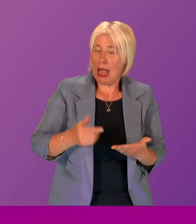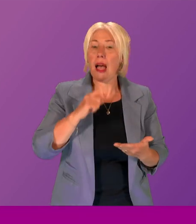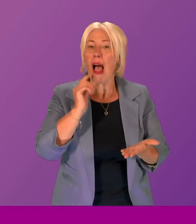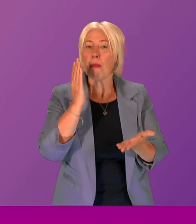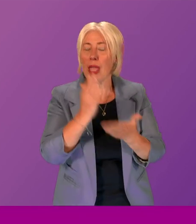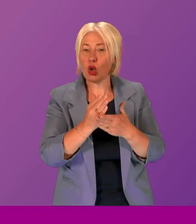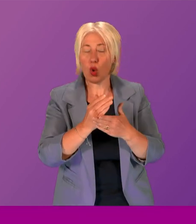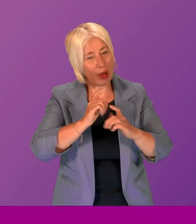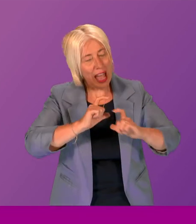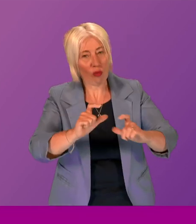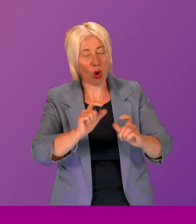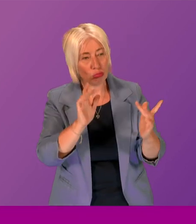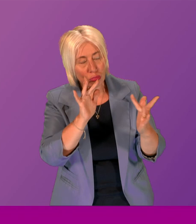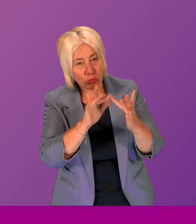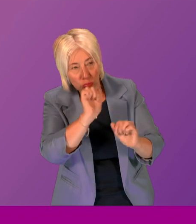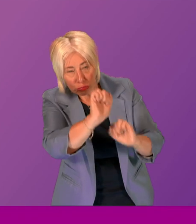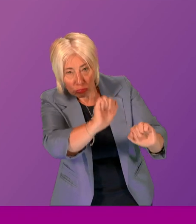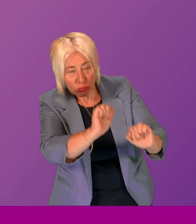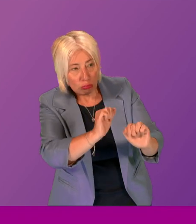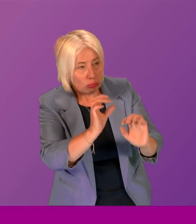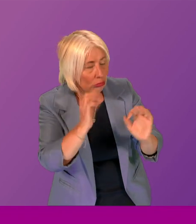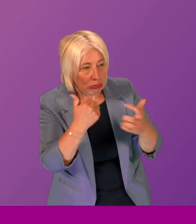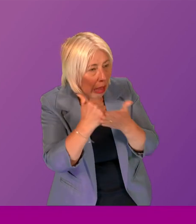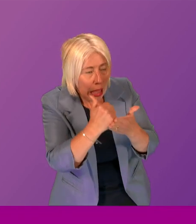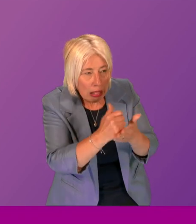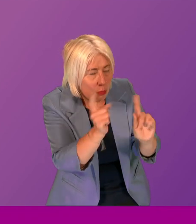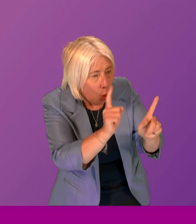we continue to reach out to the Glasgow School of Art to see what further support we can provide.